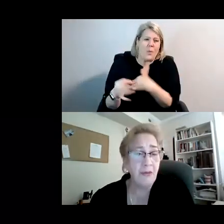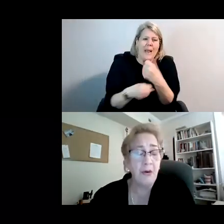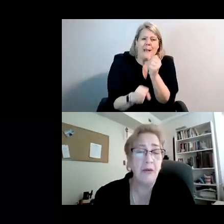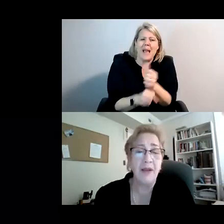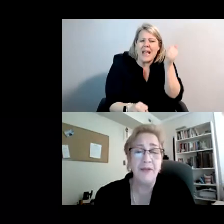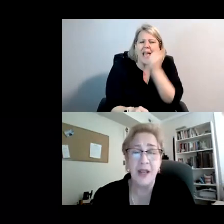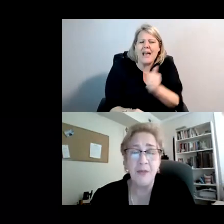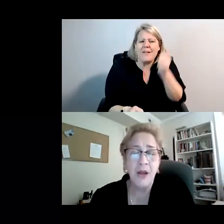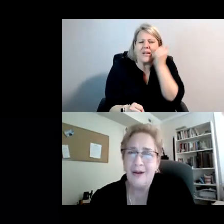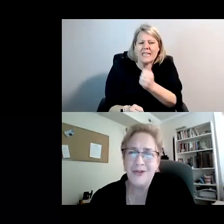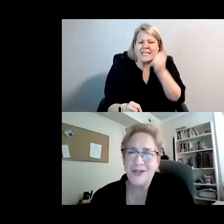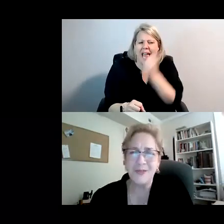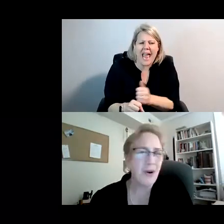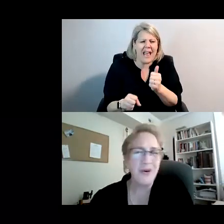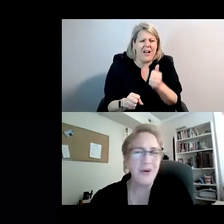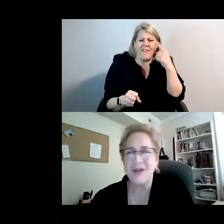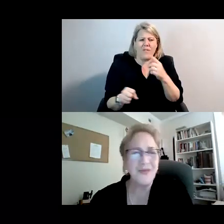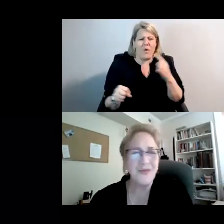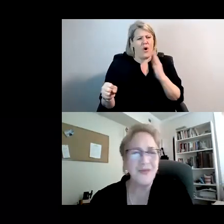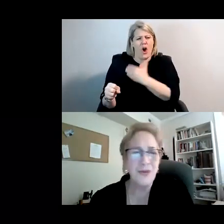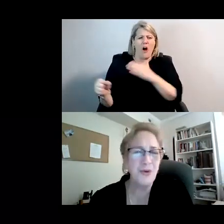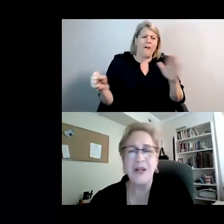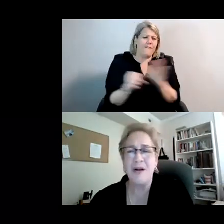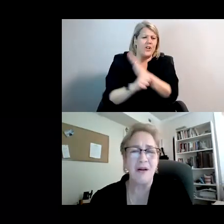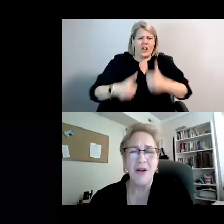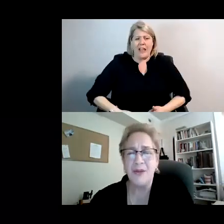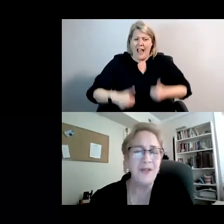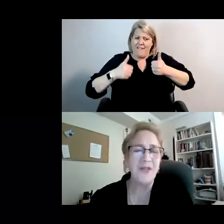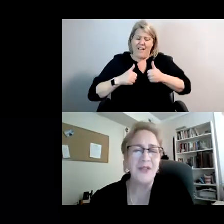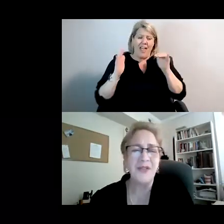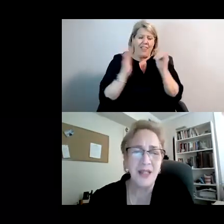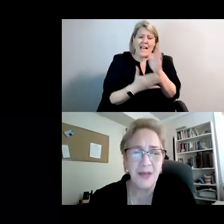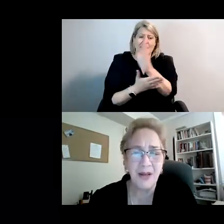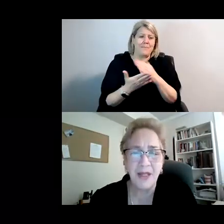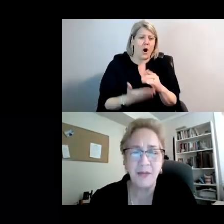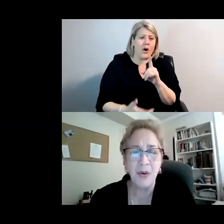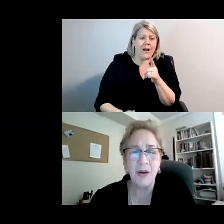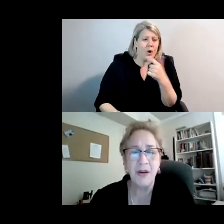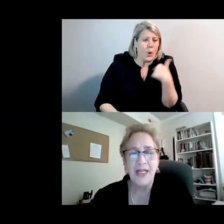over our lifetime are just part of, you know, who we are. We don't even think about them anymore.